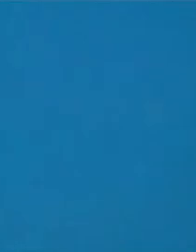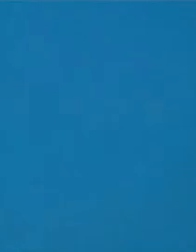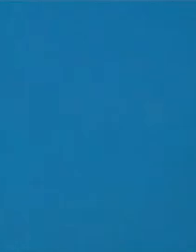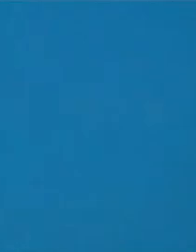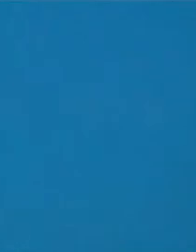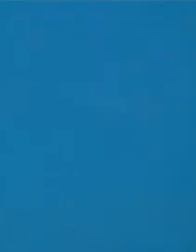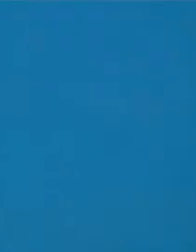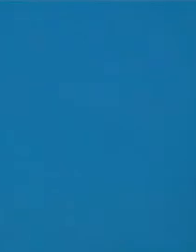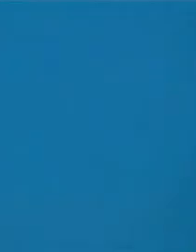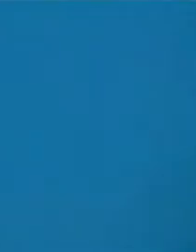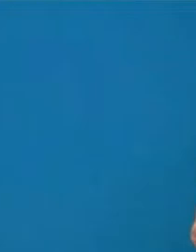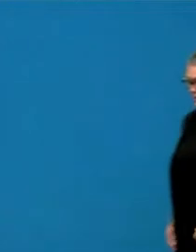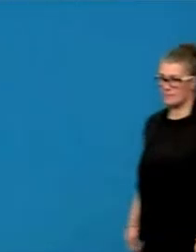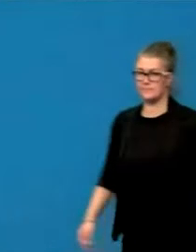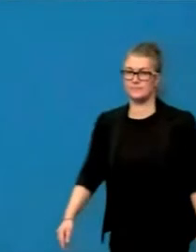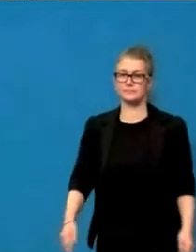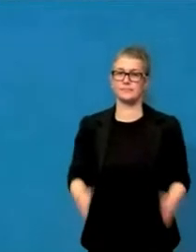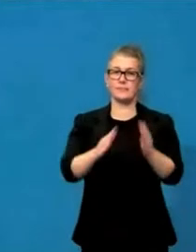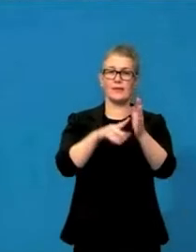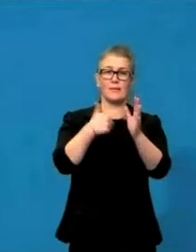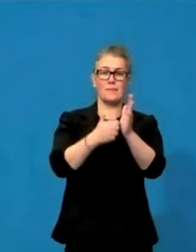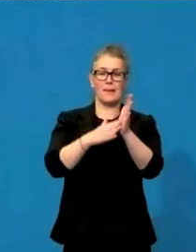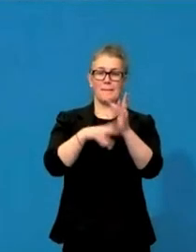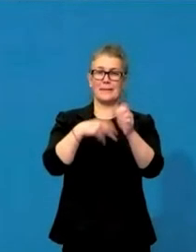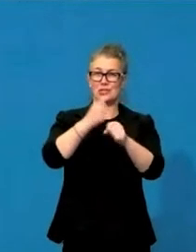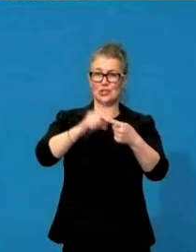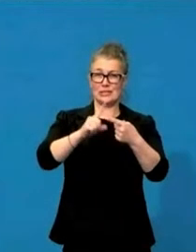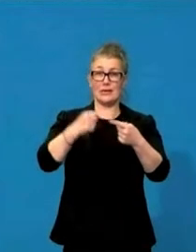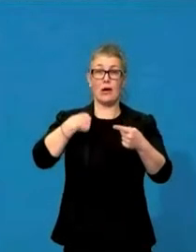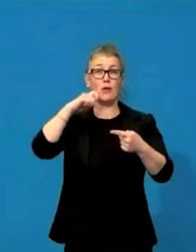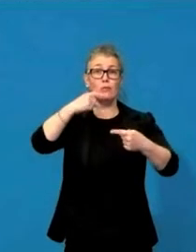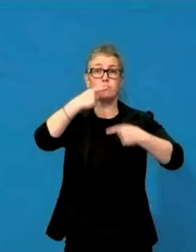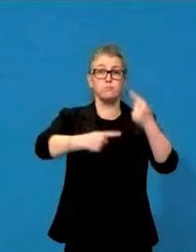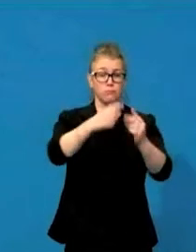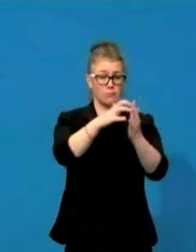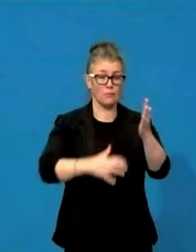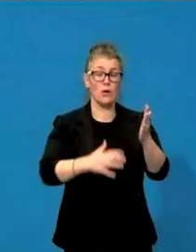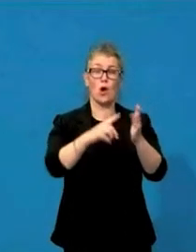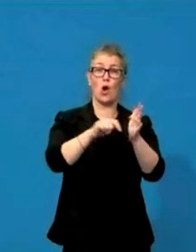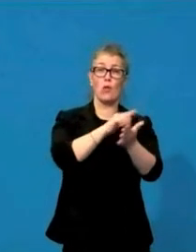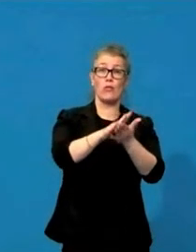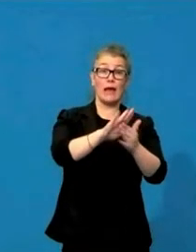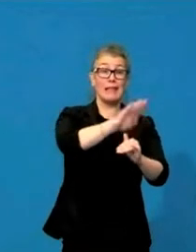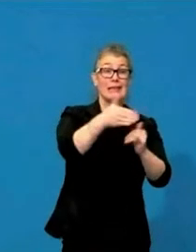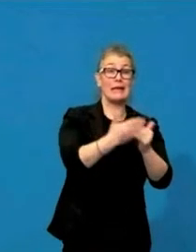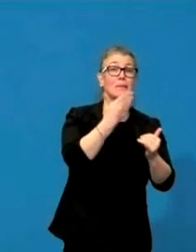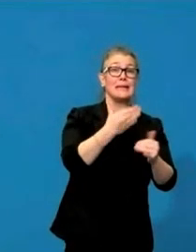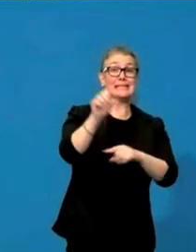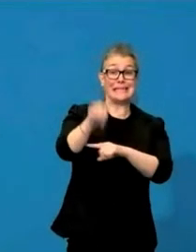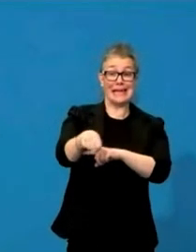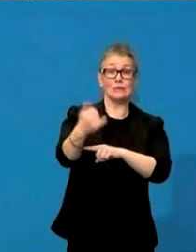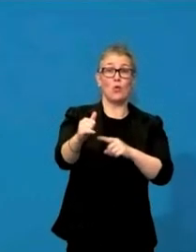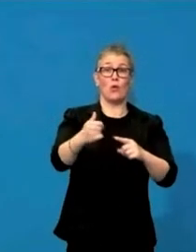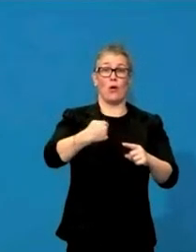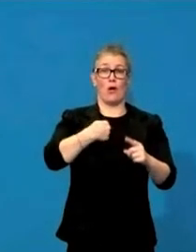you don't mind, just follow her instructions.